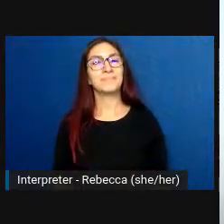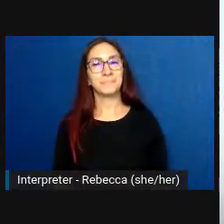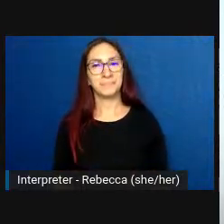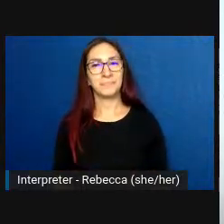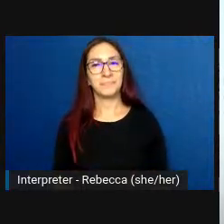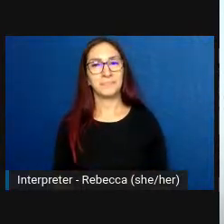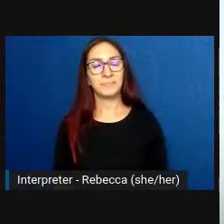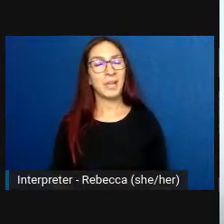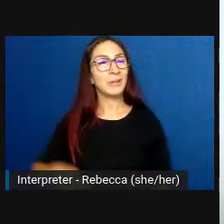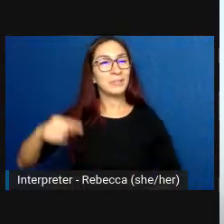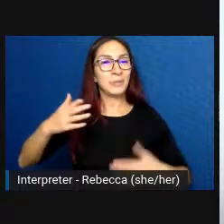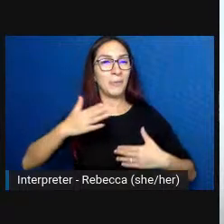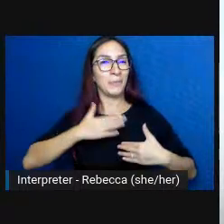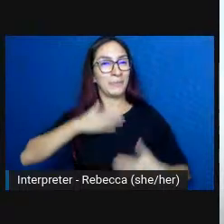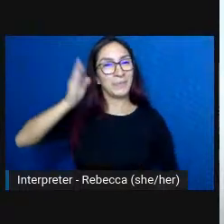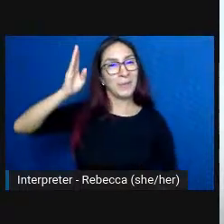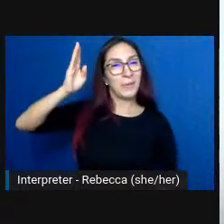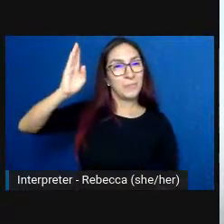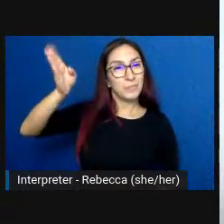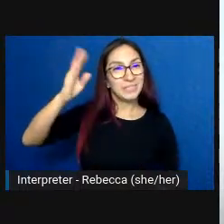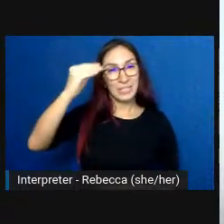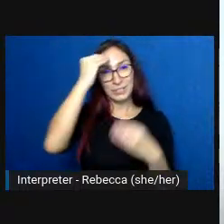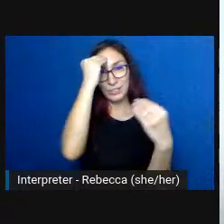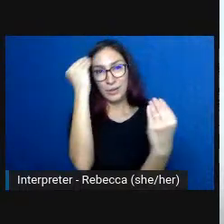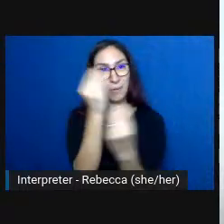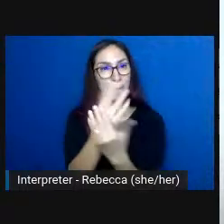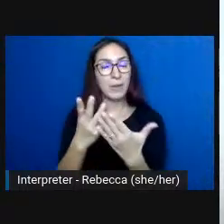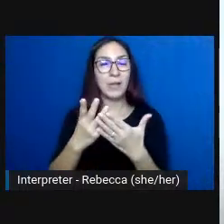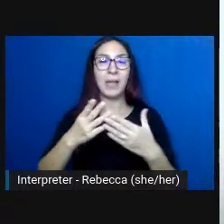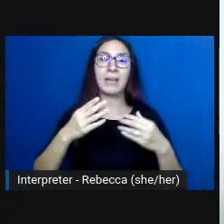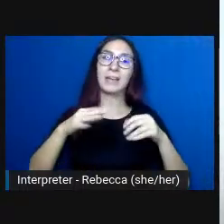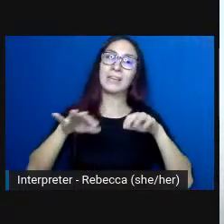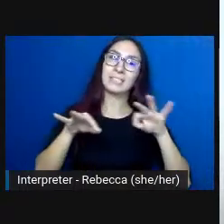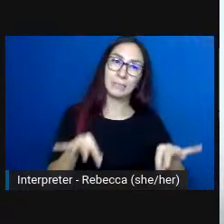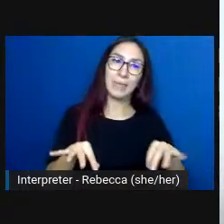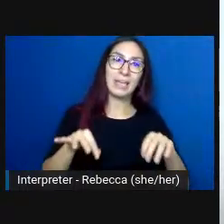Most of the time, I do not do anything which is not the result that you want.